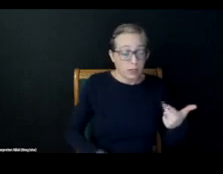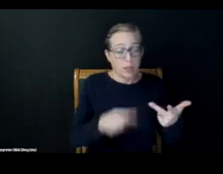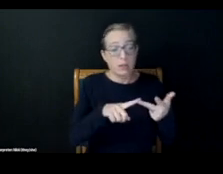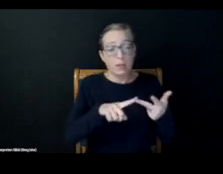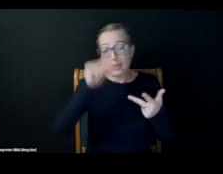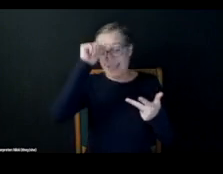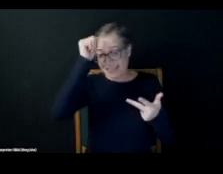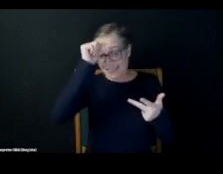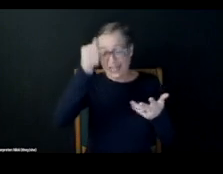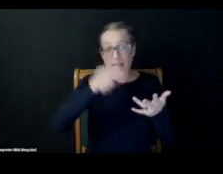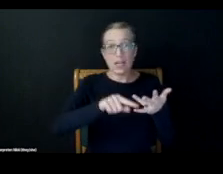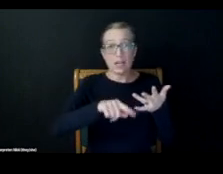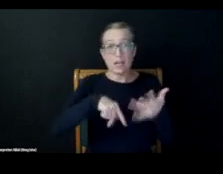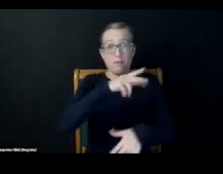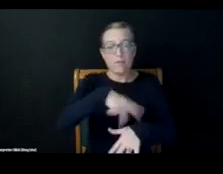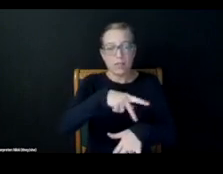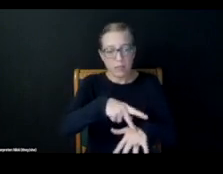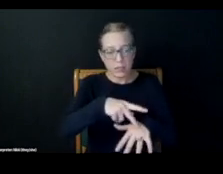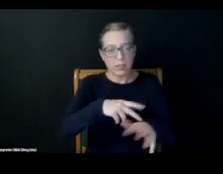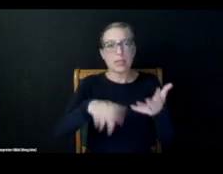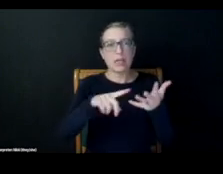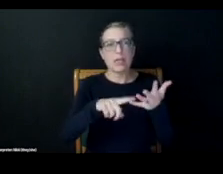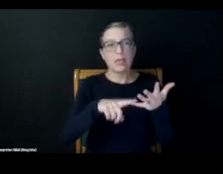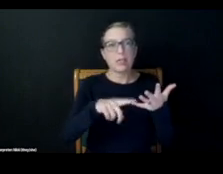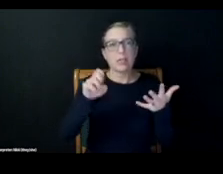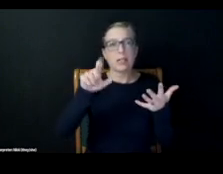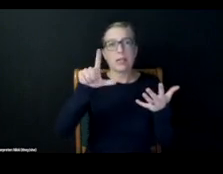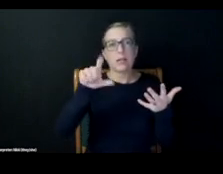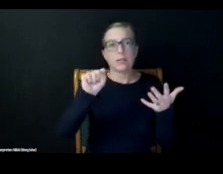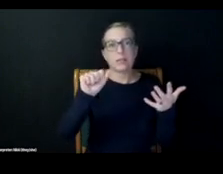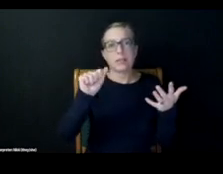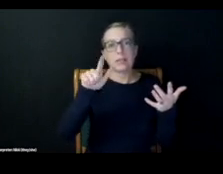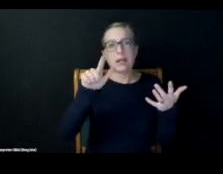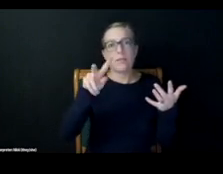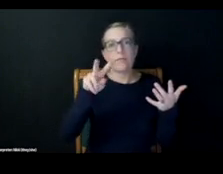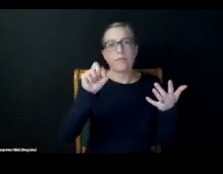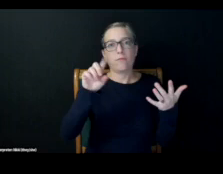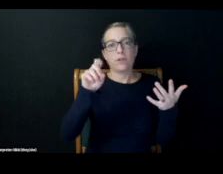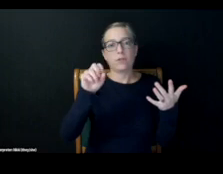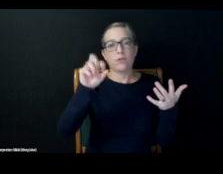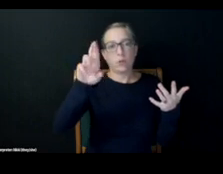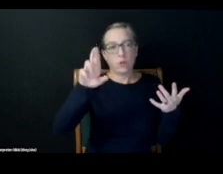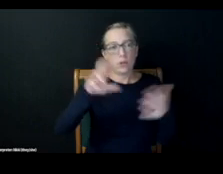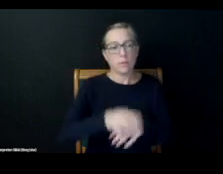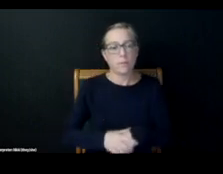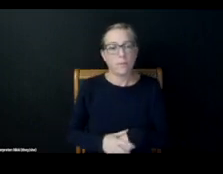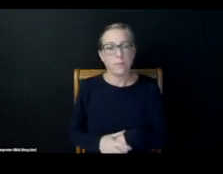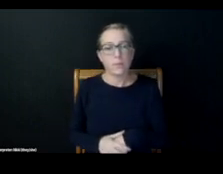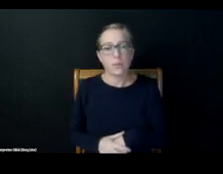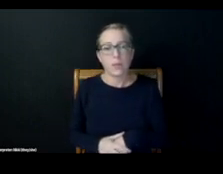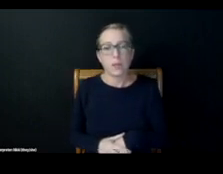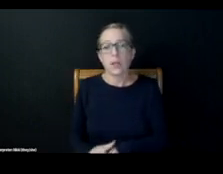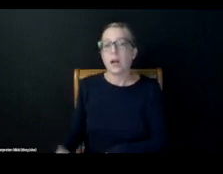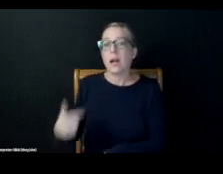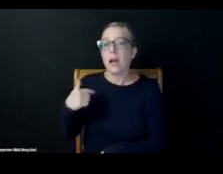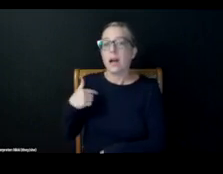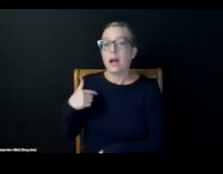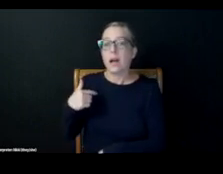China and then my partner is an immigrant from India. This data is really not surprising to us, but still interesting to know.